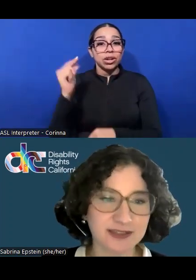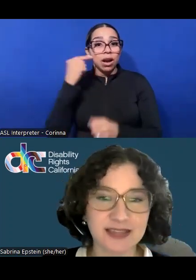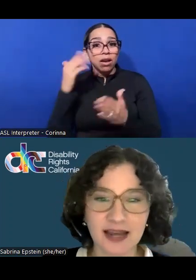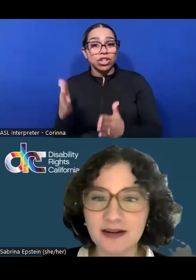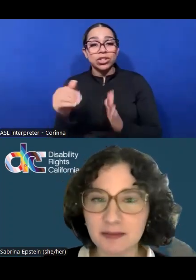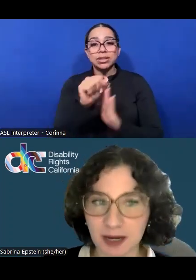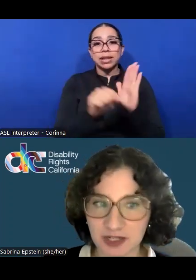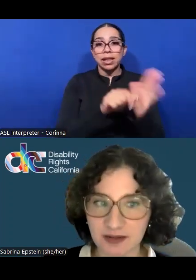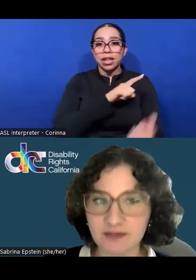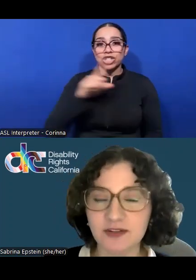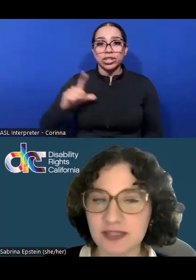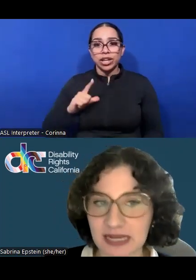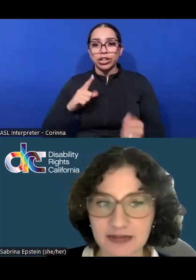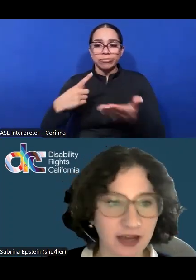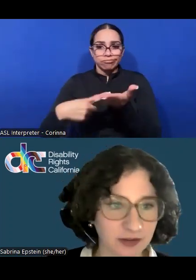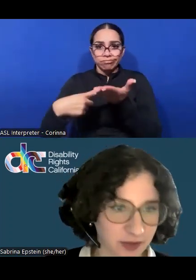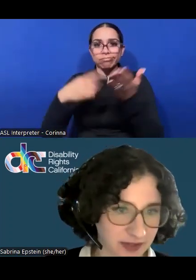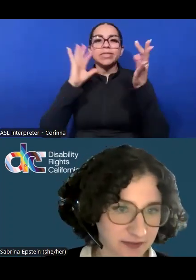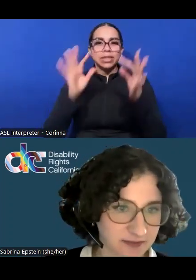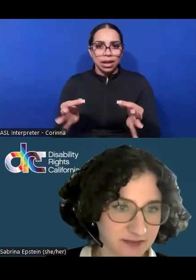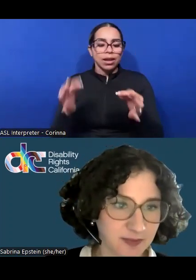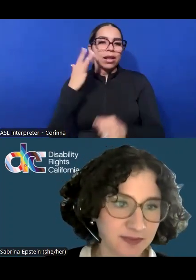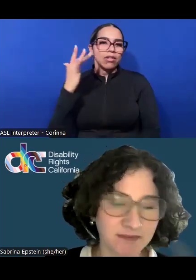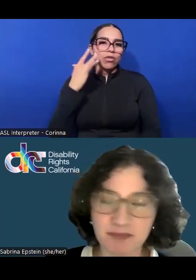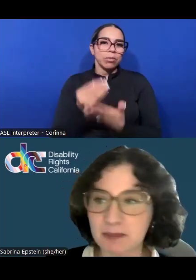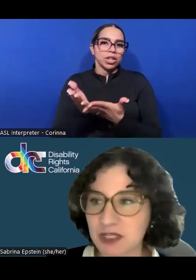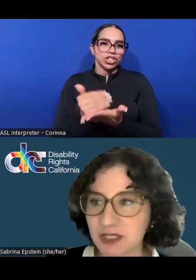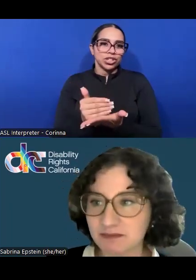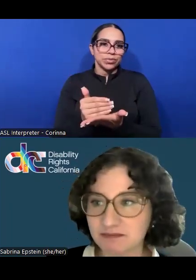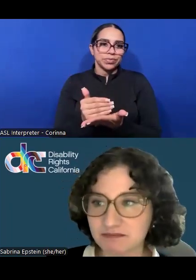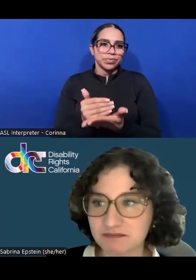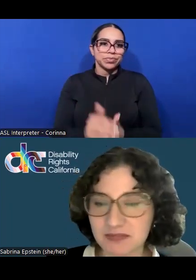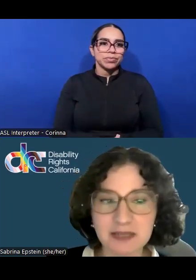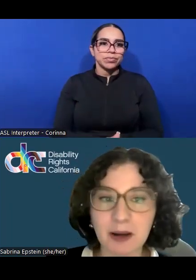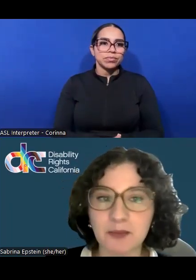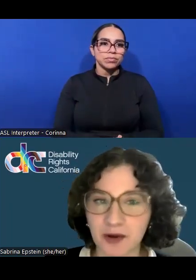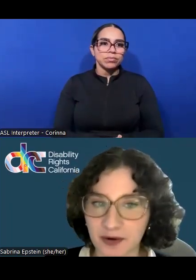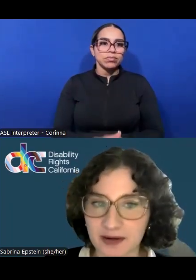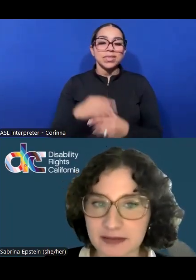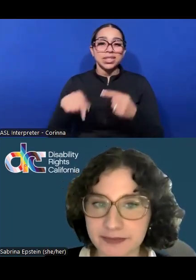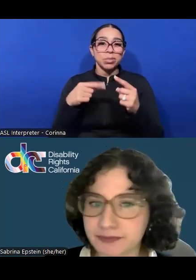decide on a budget for the state of California. The budget is about priorities.